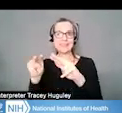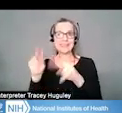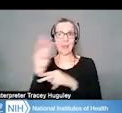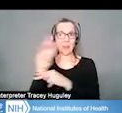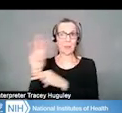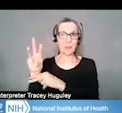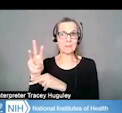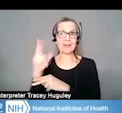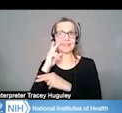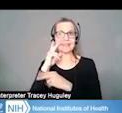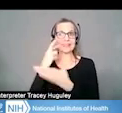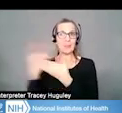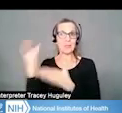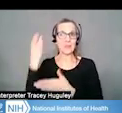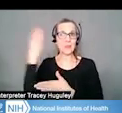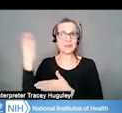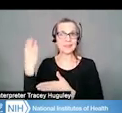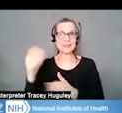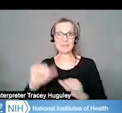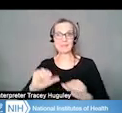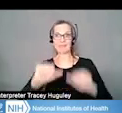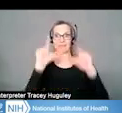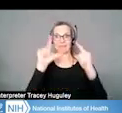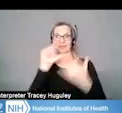that we have available, and that's the topic of the next poll.